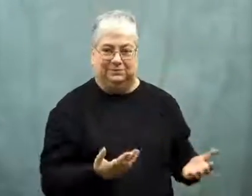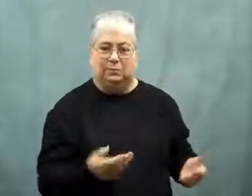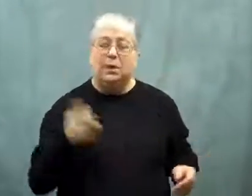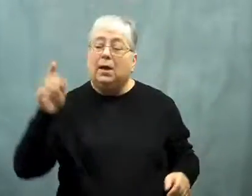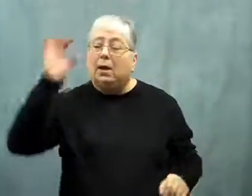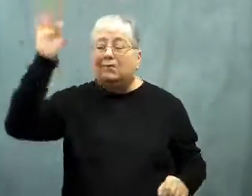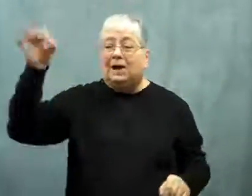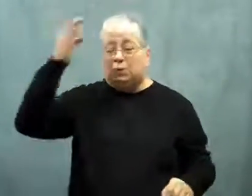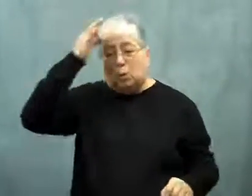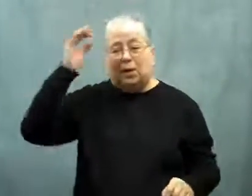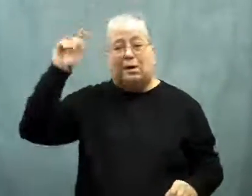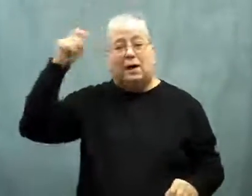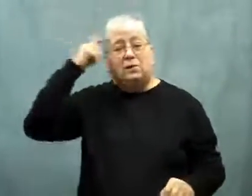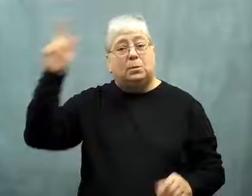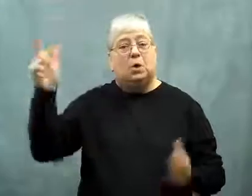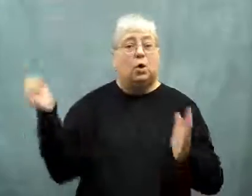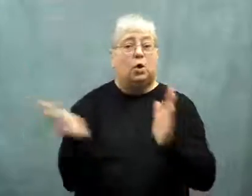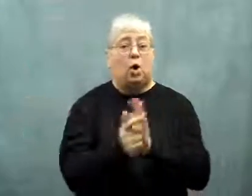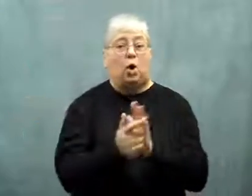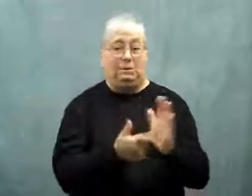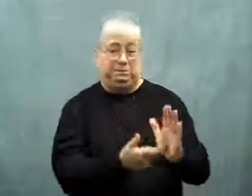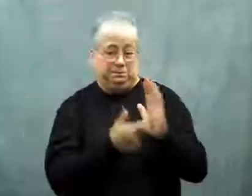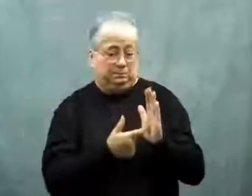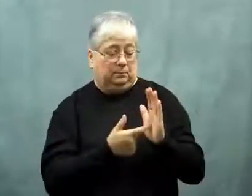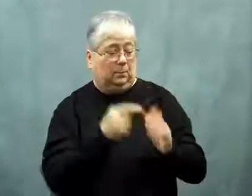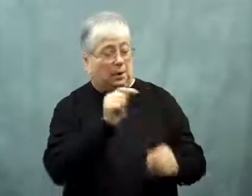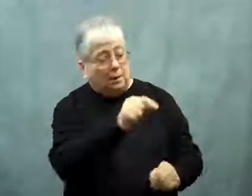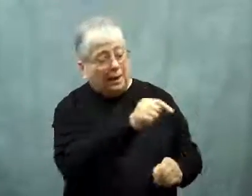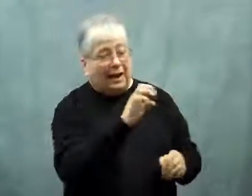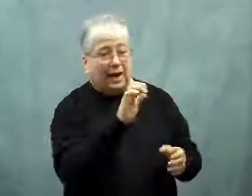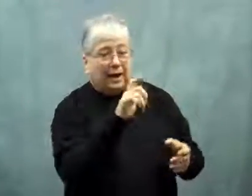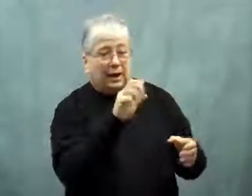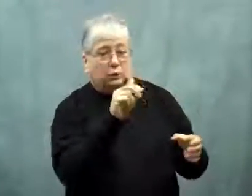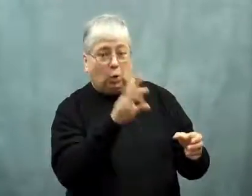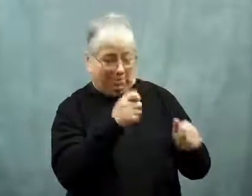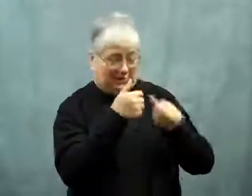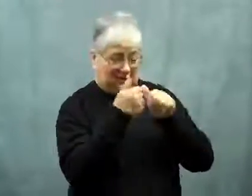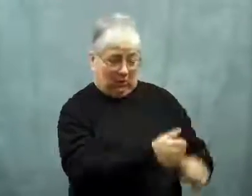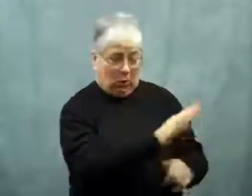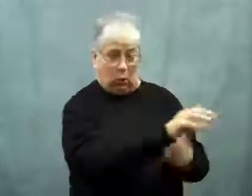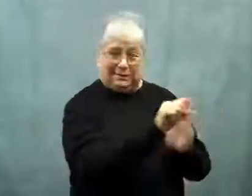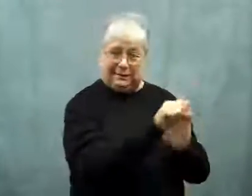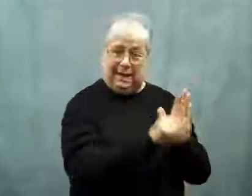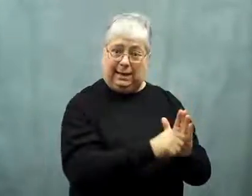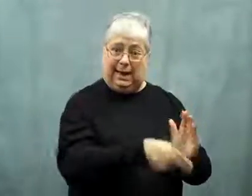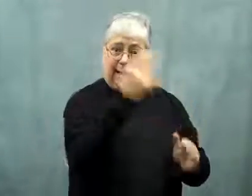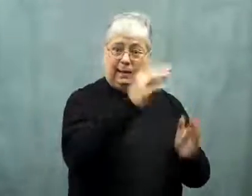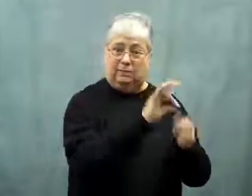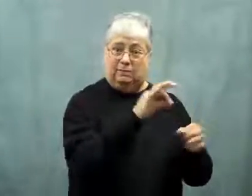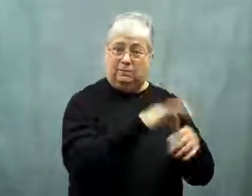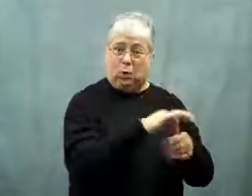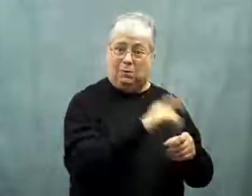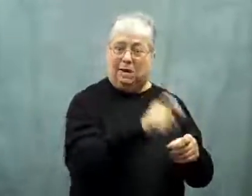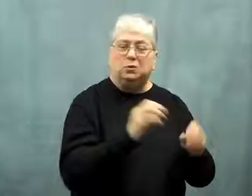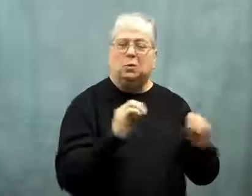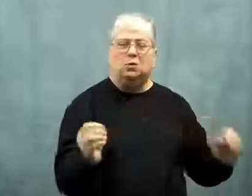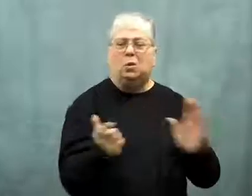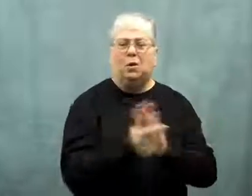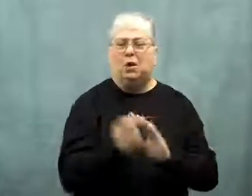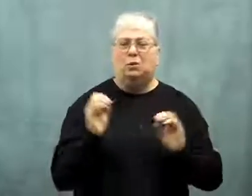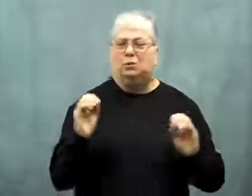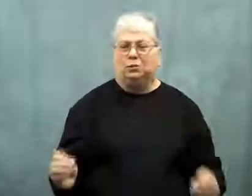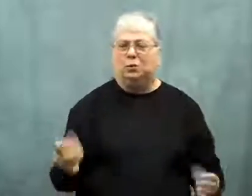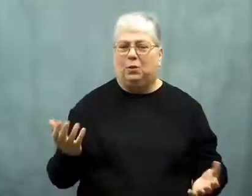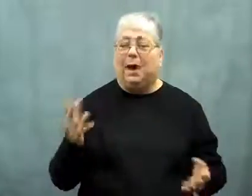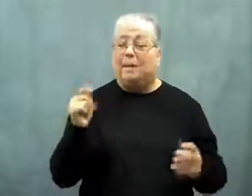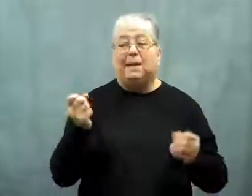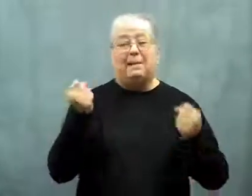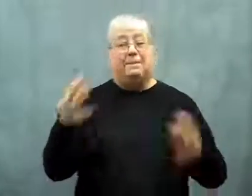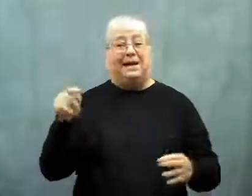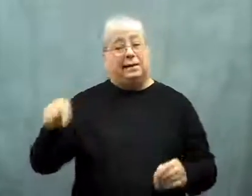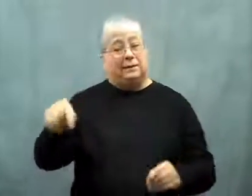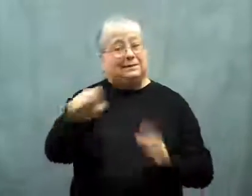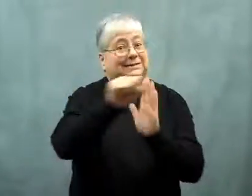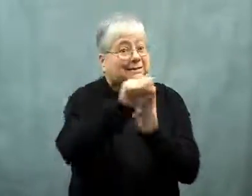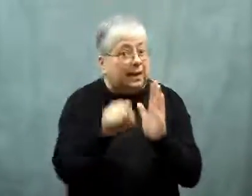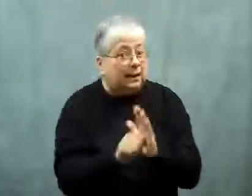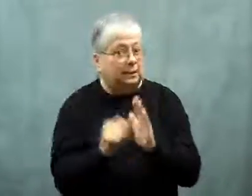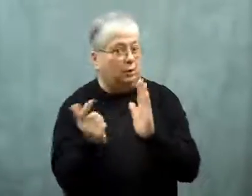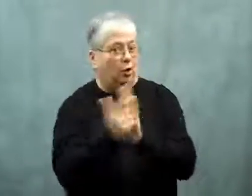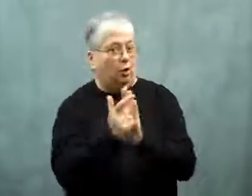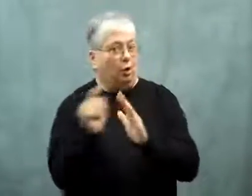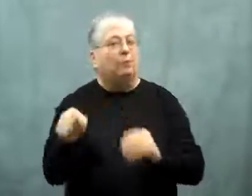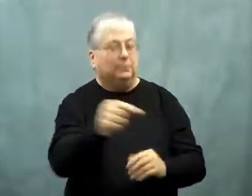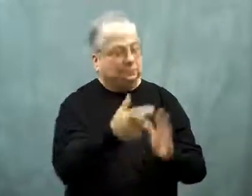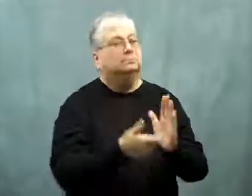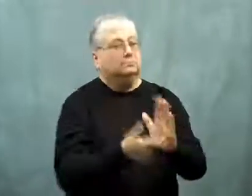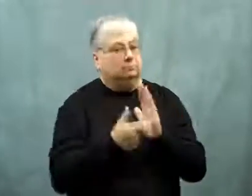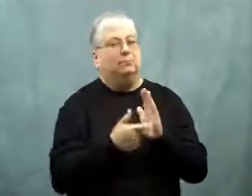No federal law requires the electors to vote according to their state results.